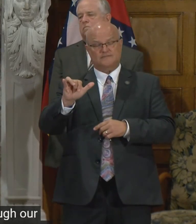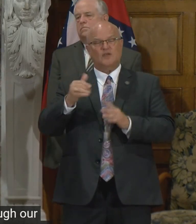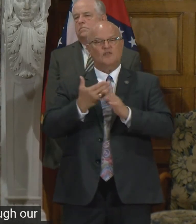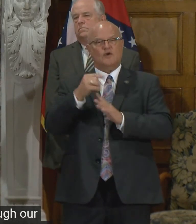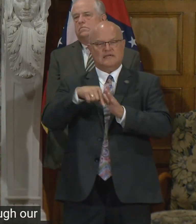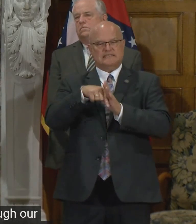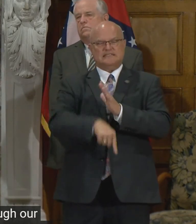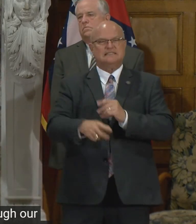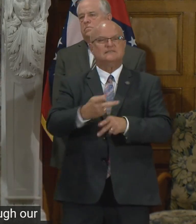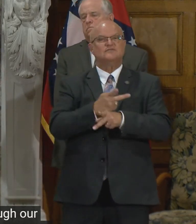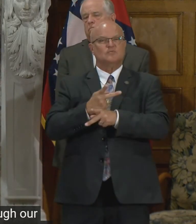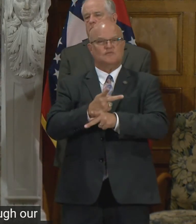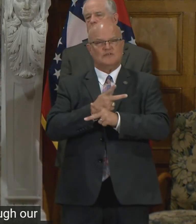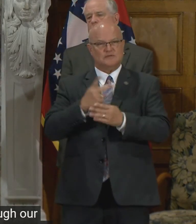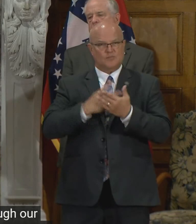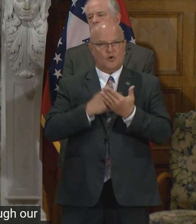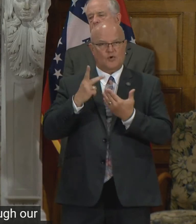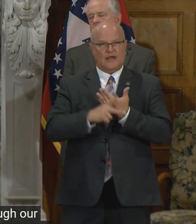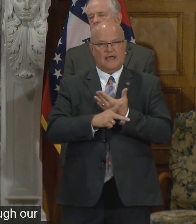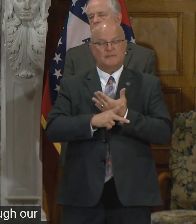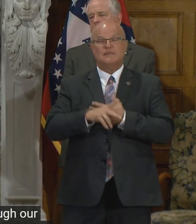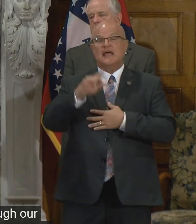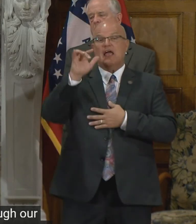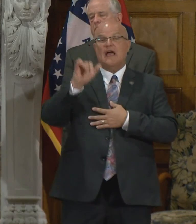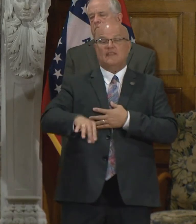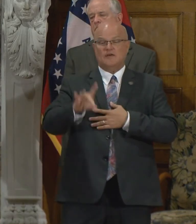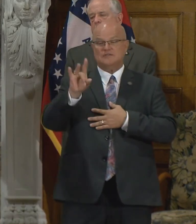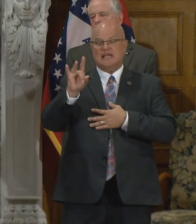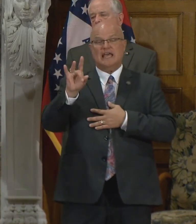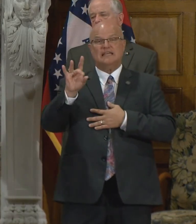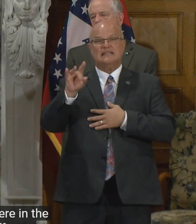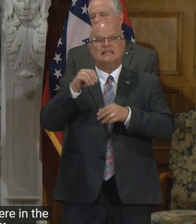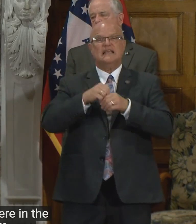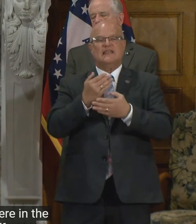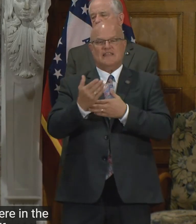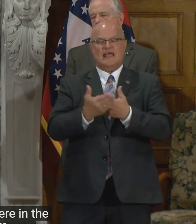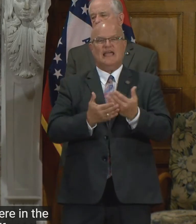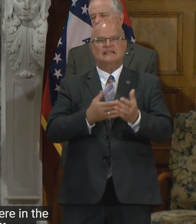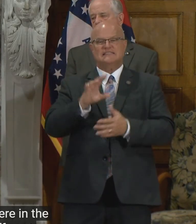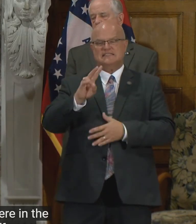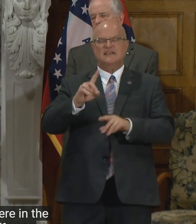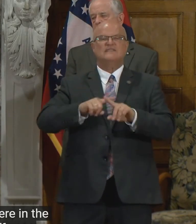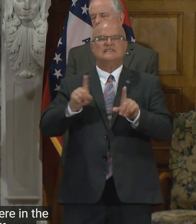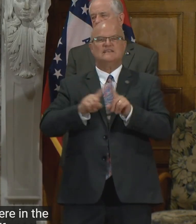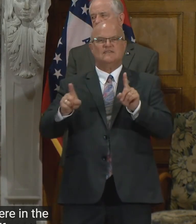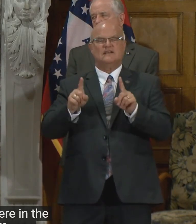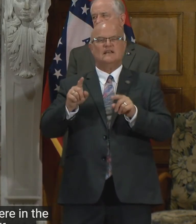our intensive supervision program. Those 18 weapons were in the hands of seven different offenders.